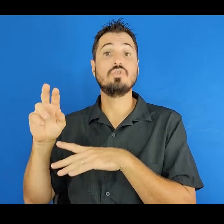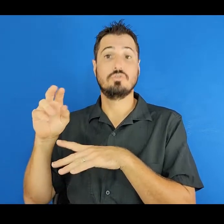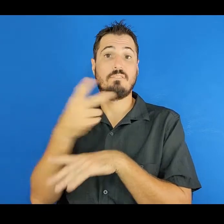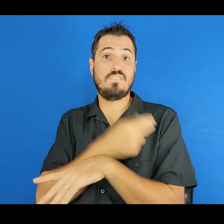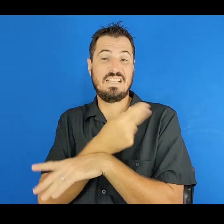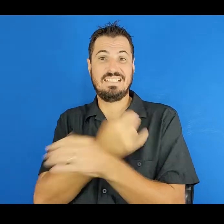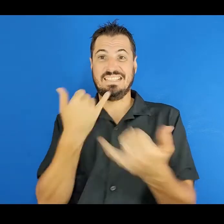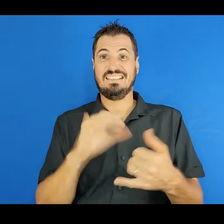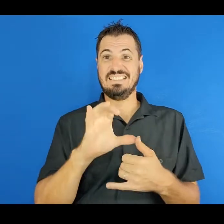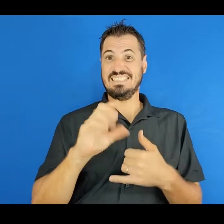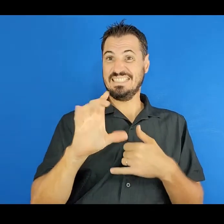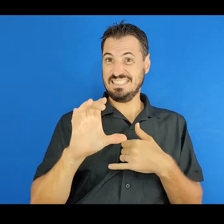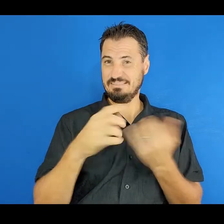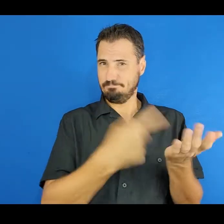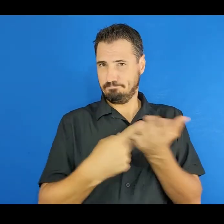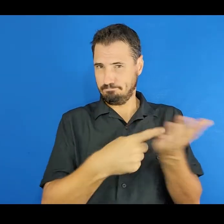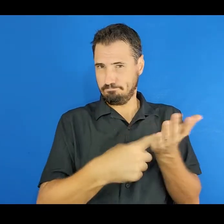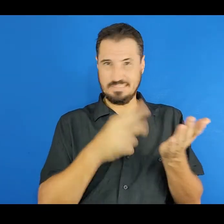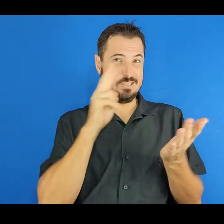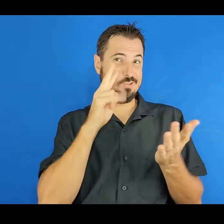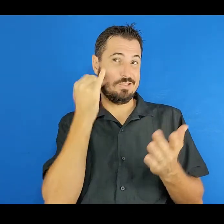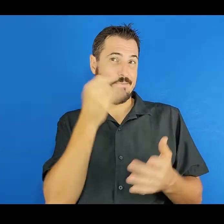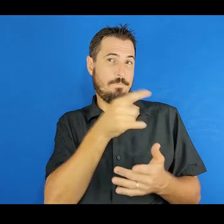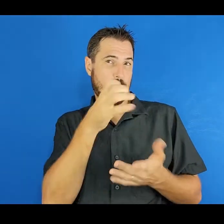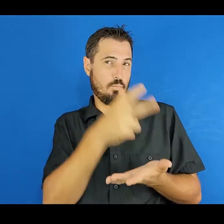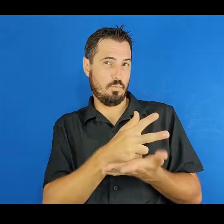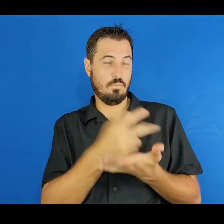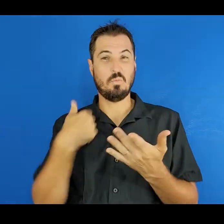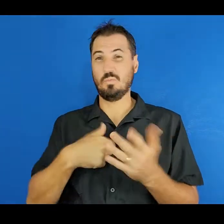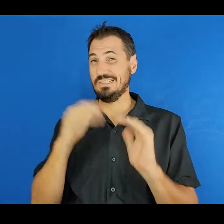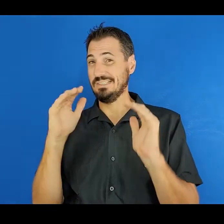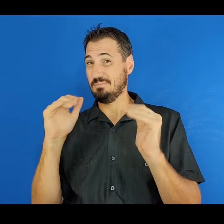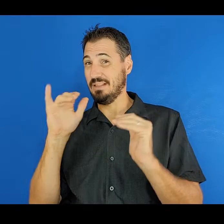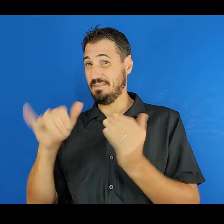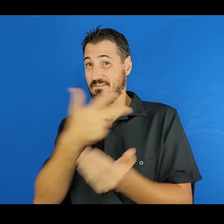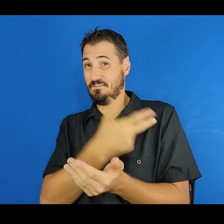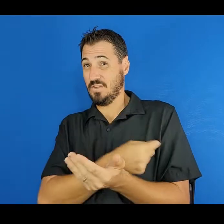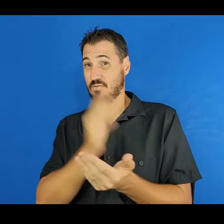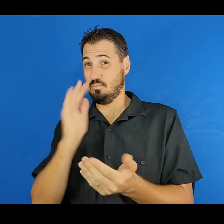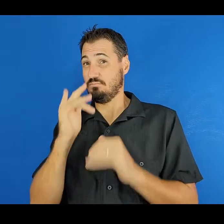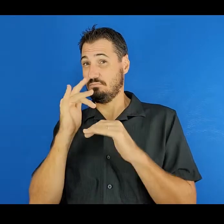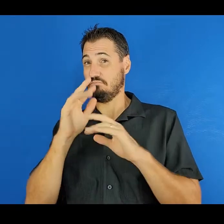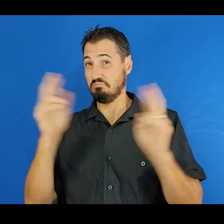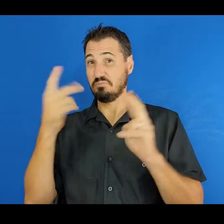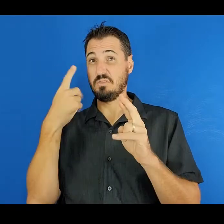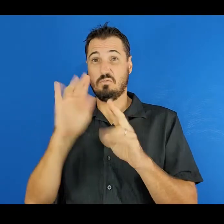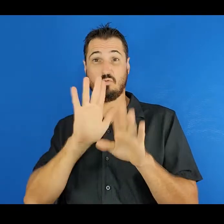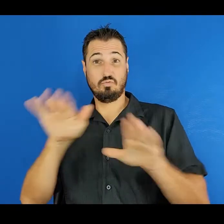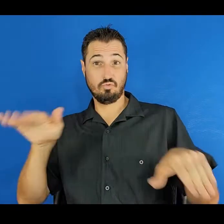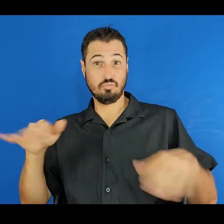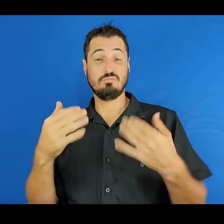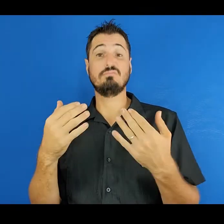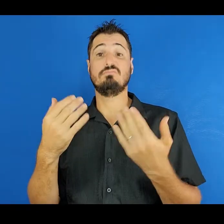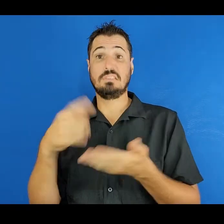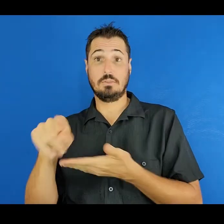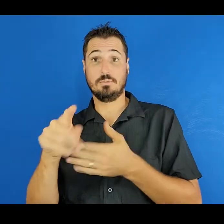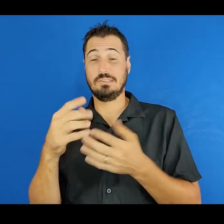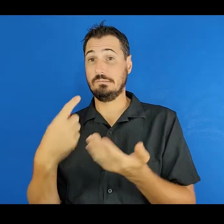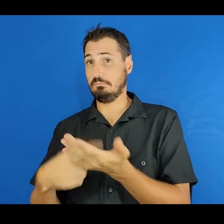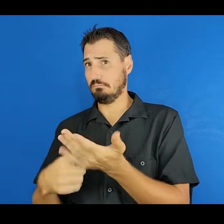We expect the first vaccines for these kids to be available on Kaua‘i next week. Talk to your doctor now if you have questions